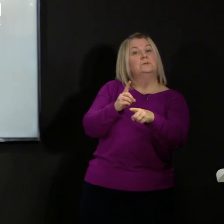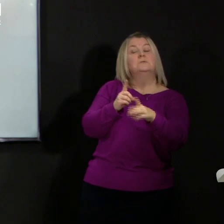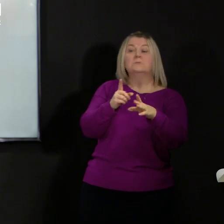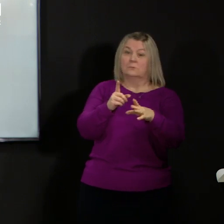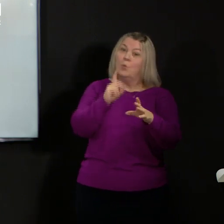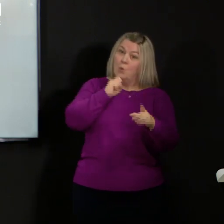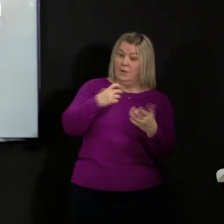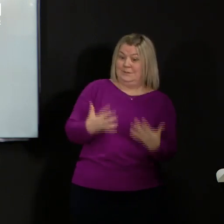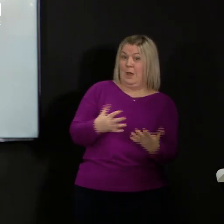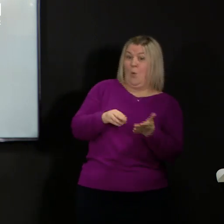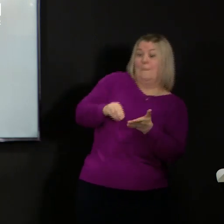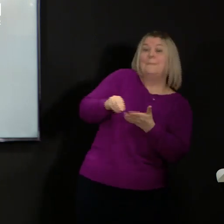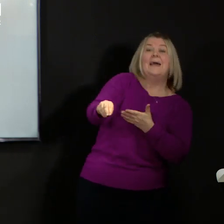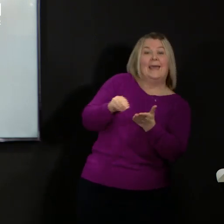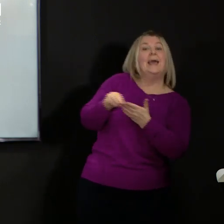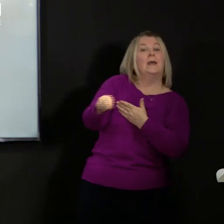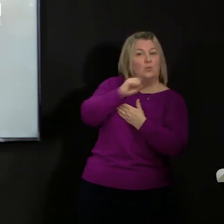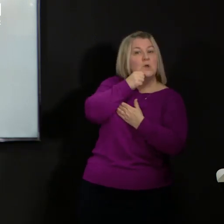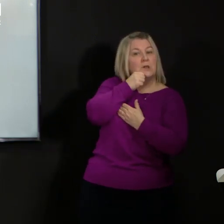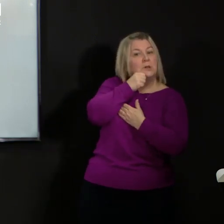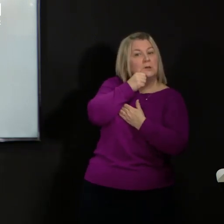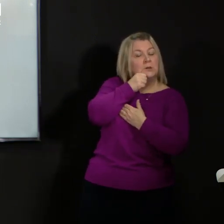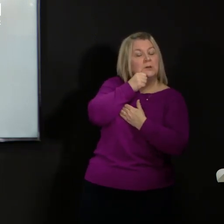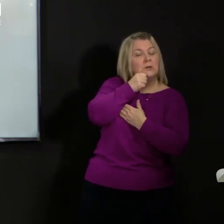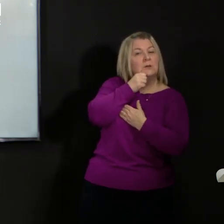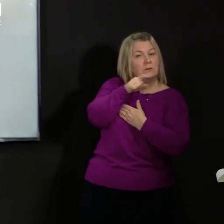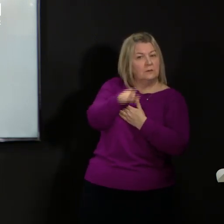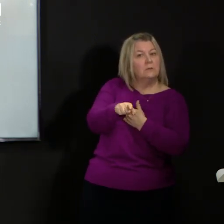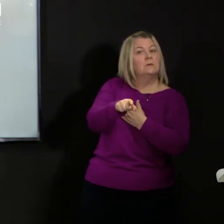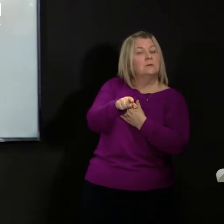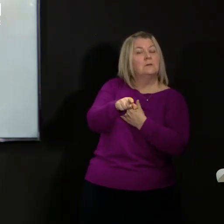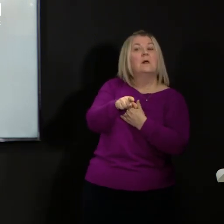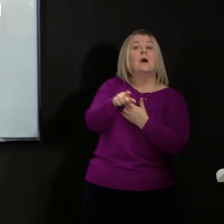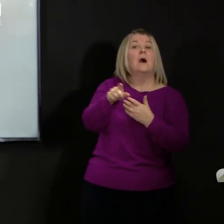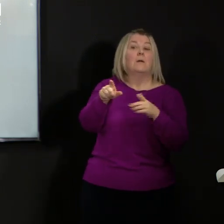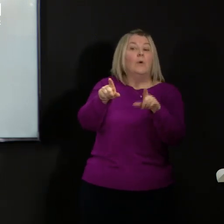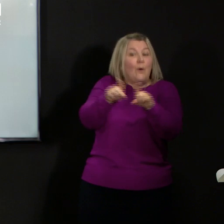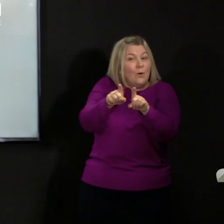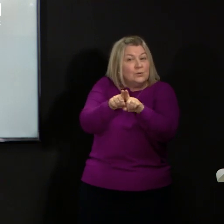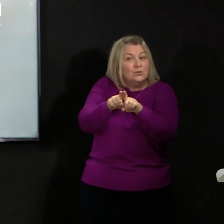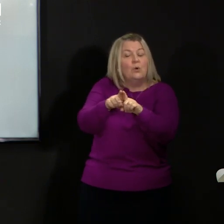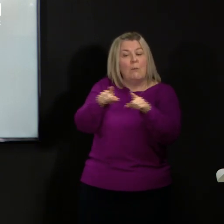employment in the NHS, whilst also being able to complete their qualifications.